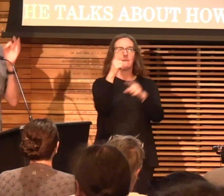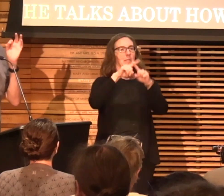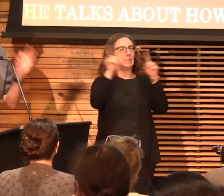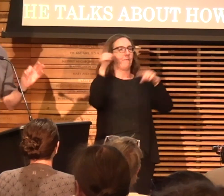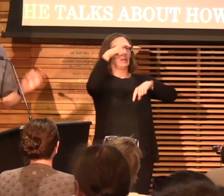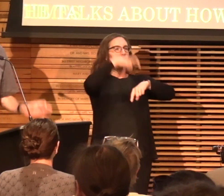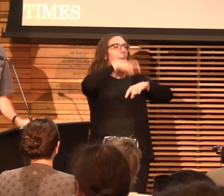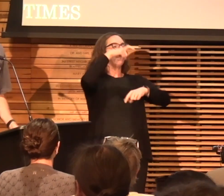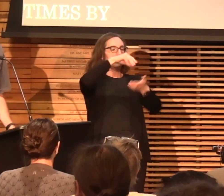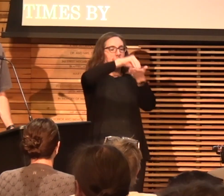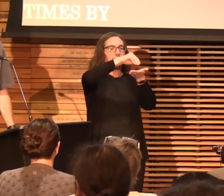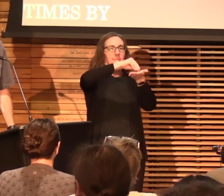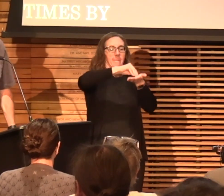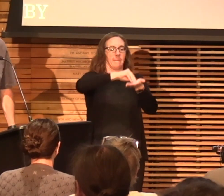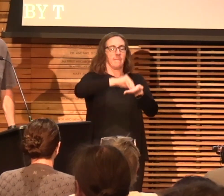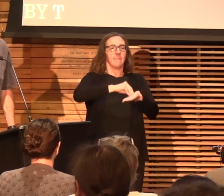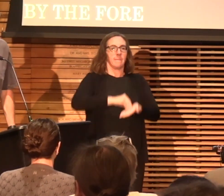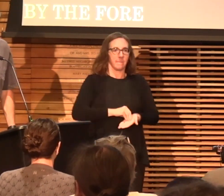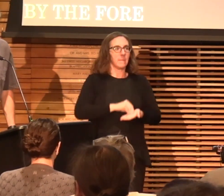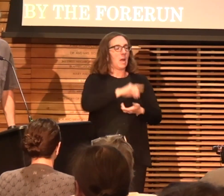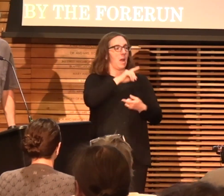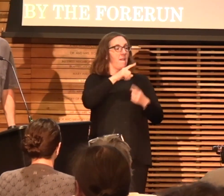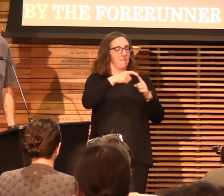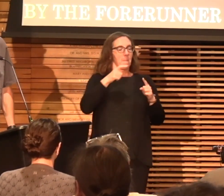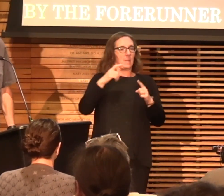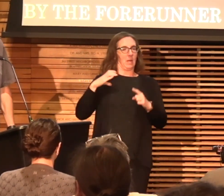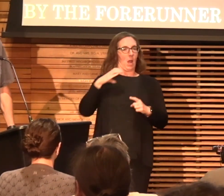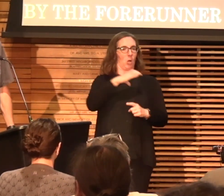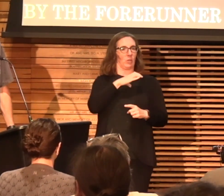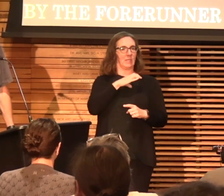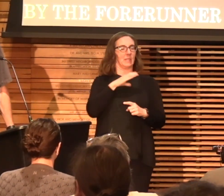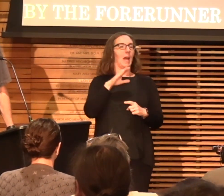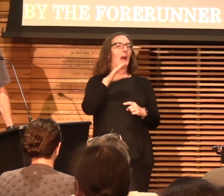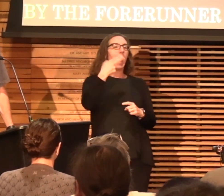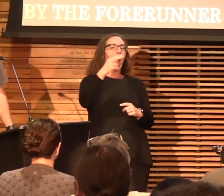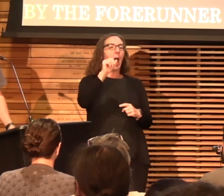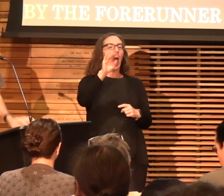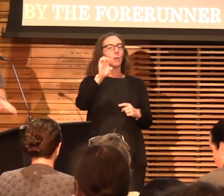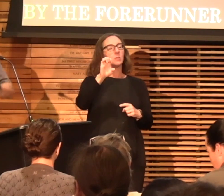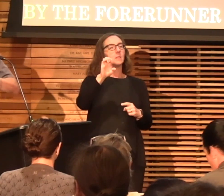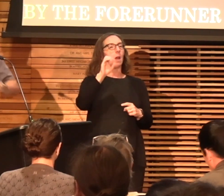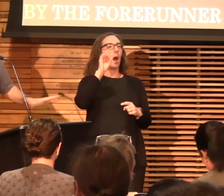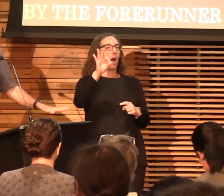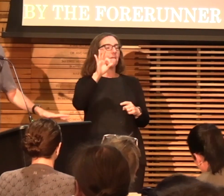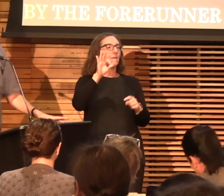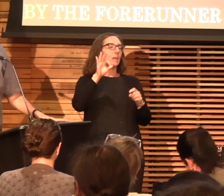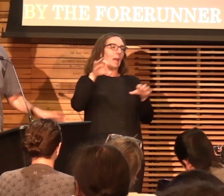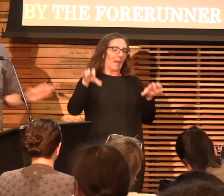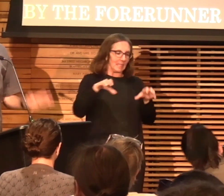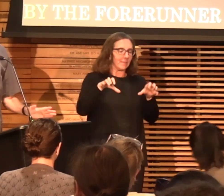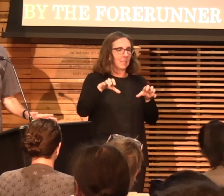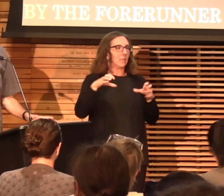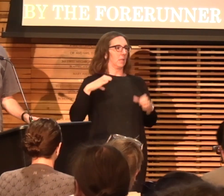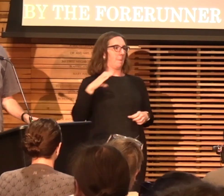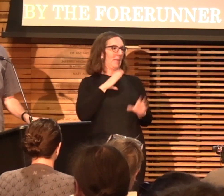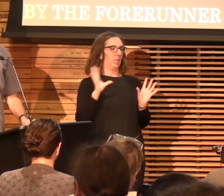by the forerunner of the House Un-American Activities Committee. And this causes a shitstorm in the AFB.